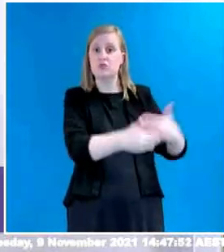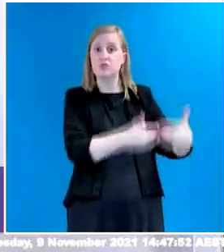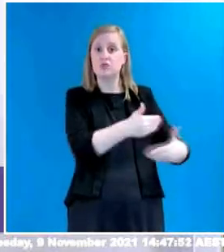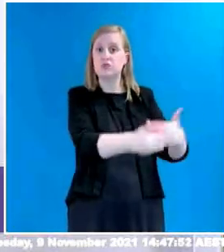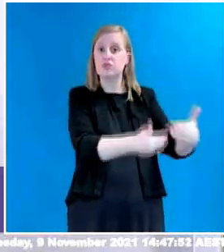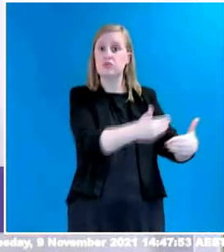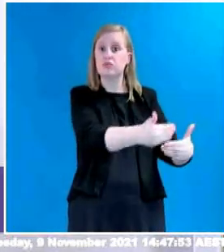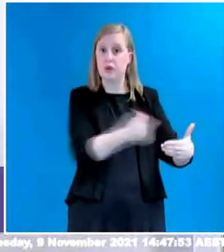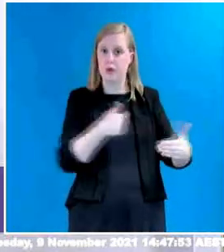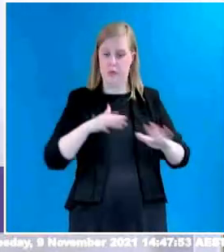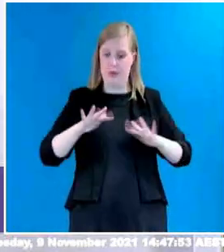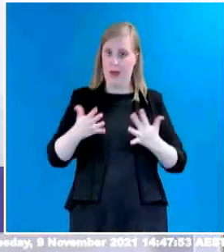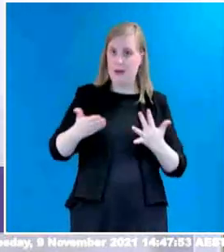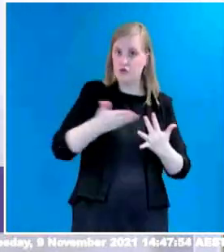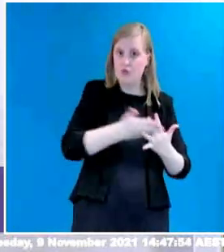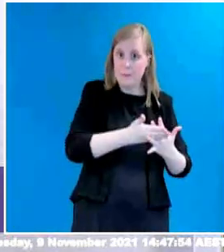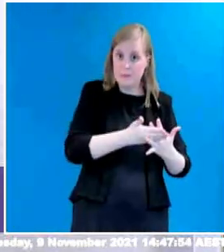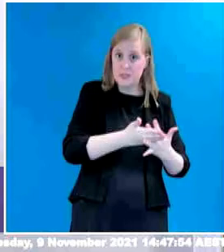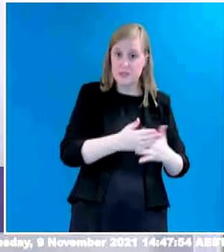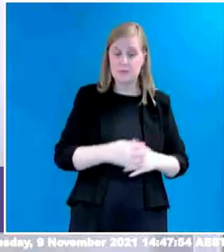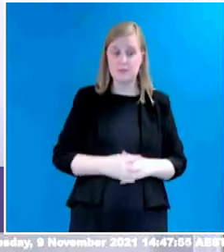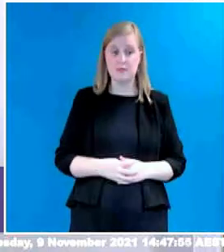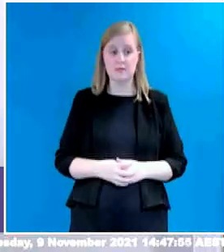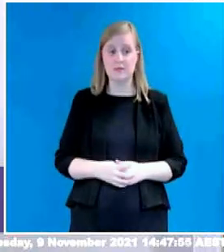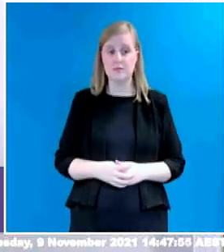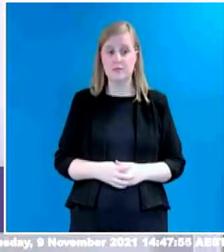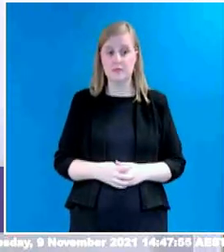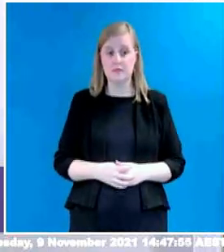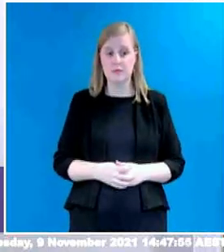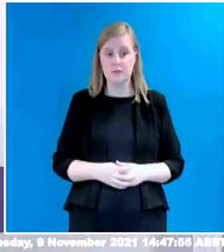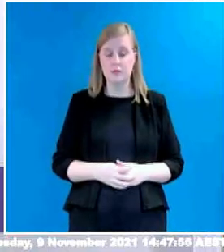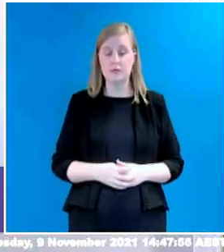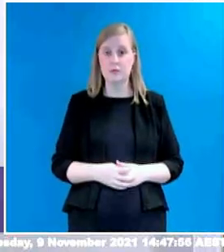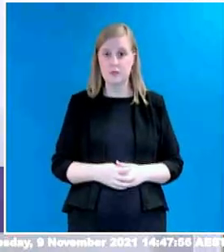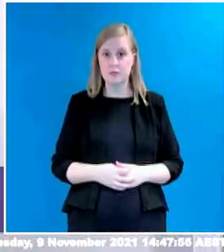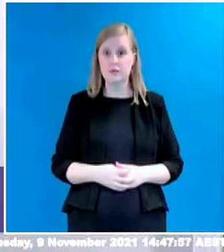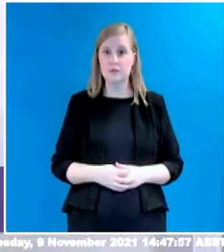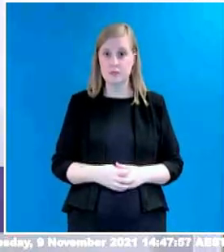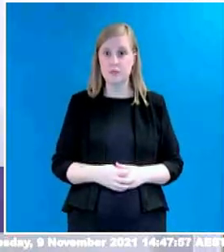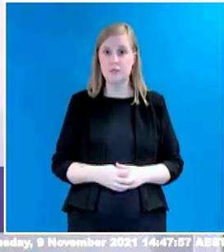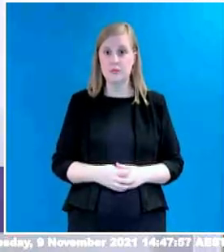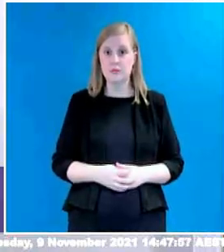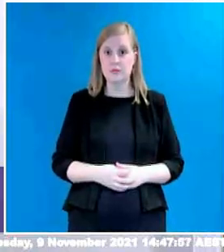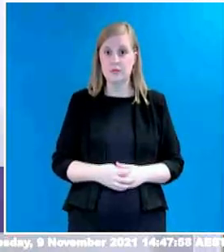Of course, we interpret how we apply rights in the broader context